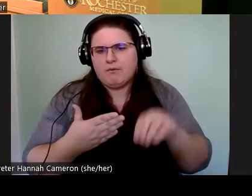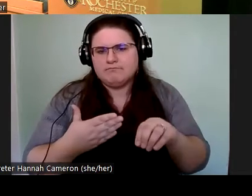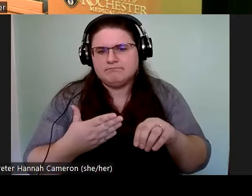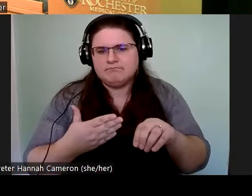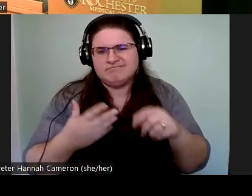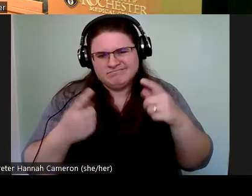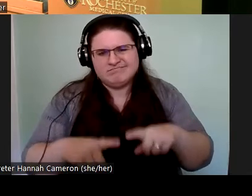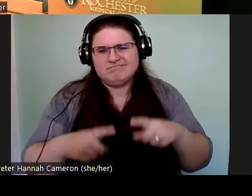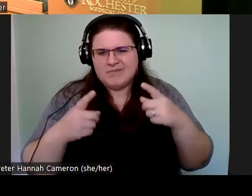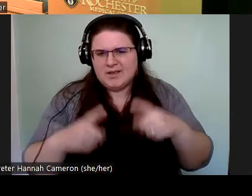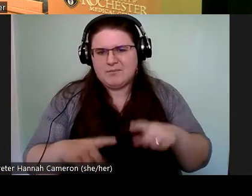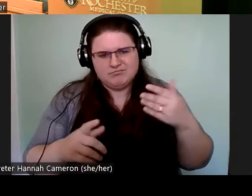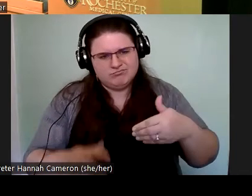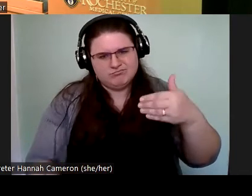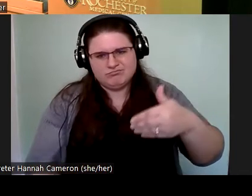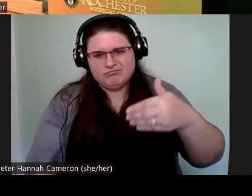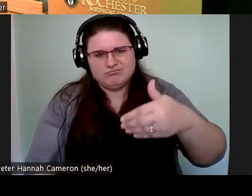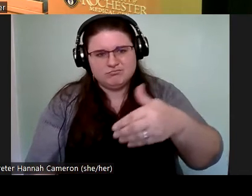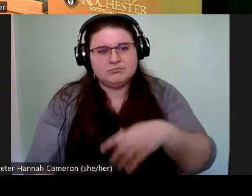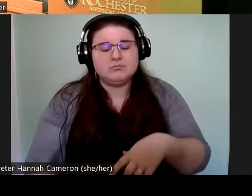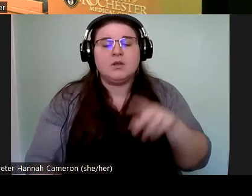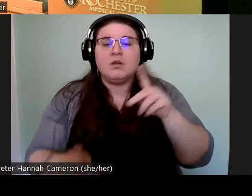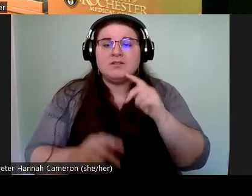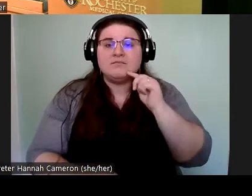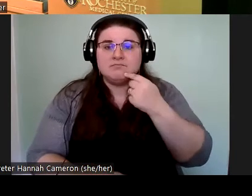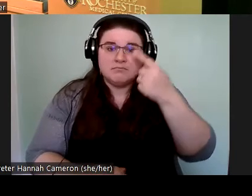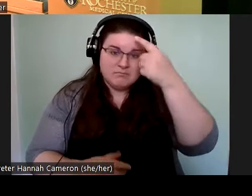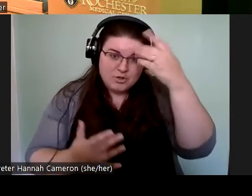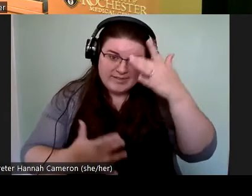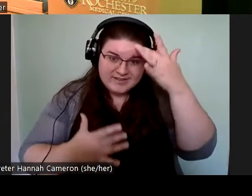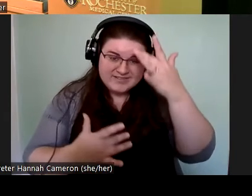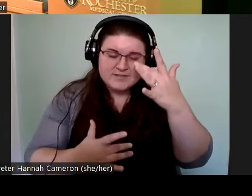mental illnesses they're they're ending up alone um often they're vulnerable um especially when